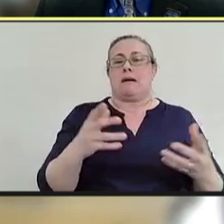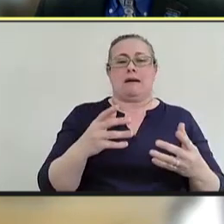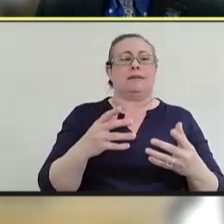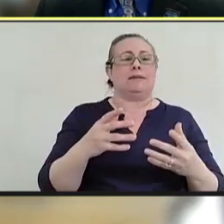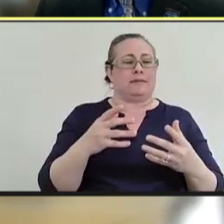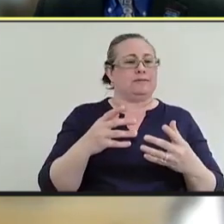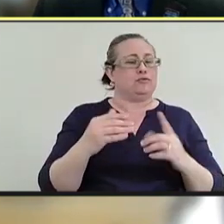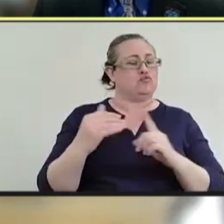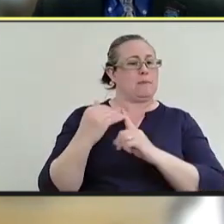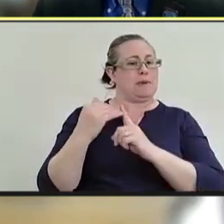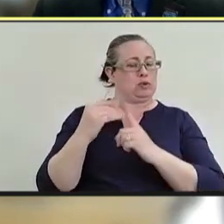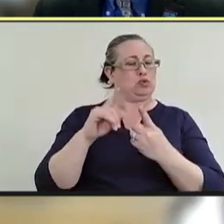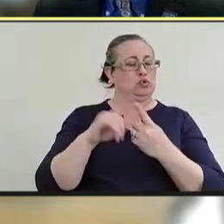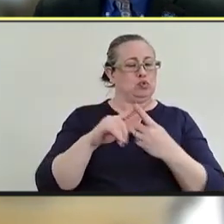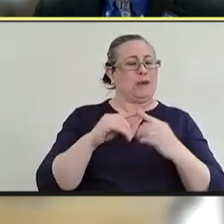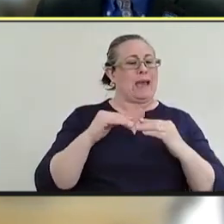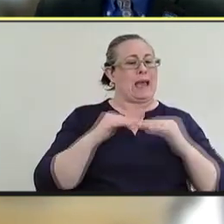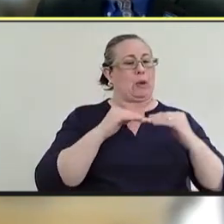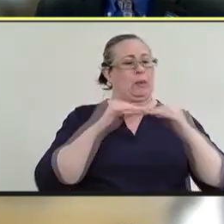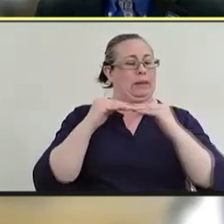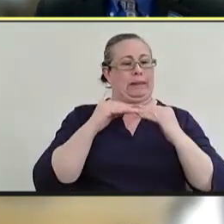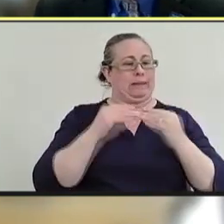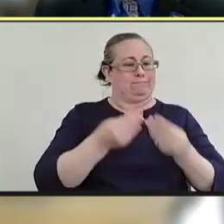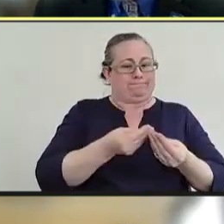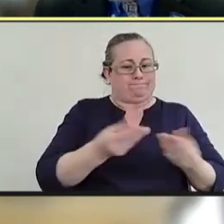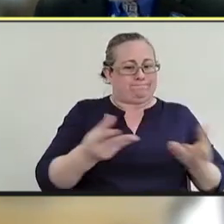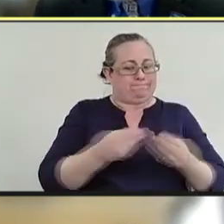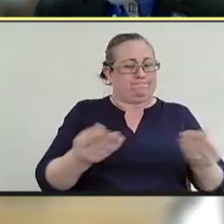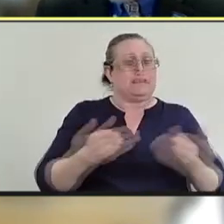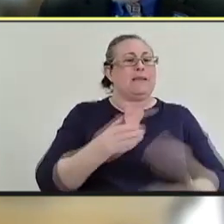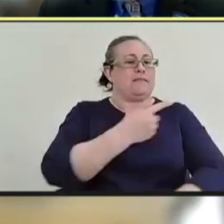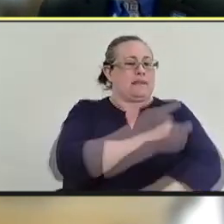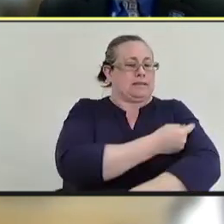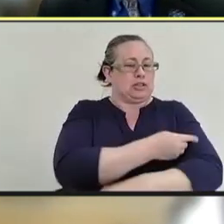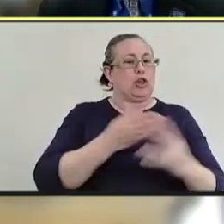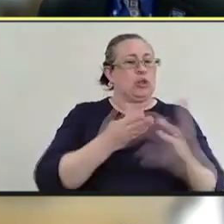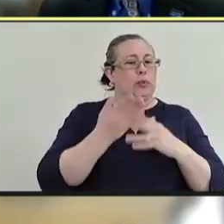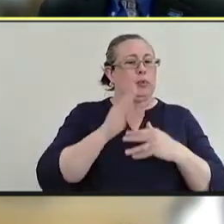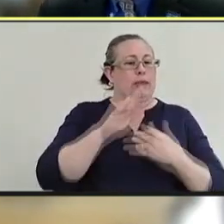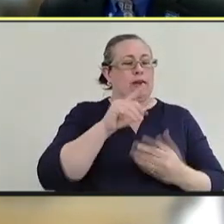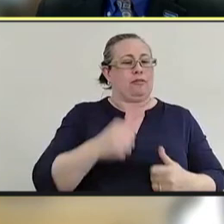of equitably vaccinating people across the lifespan. Vaccines play a key role in healthy